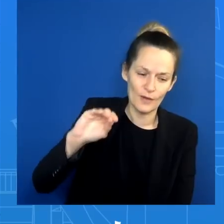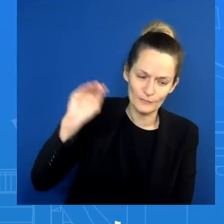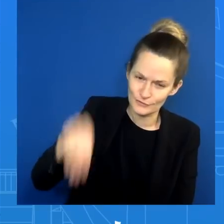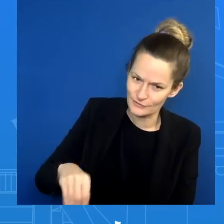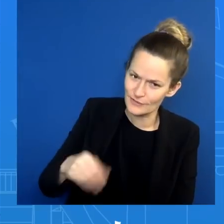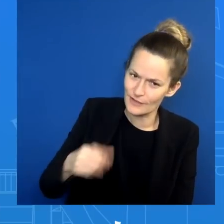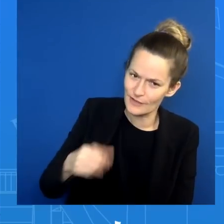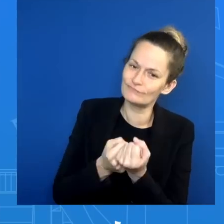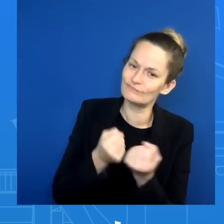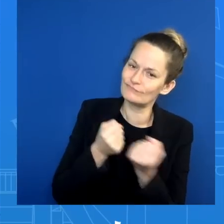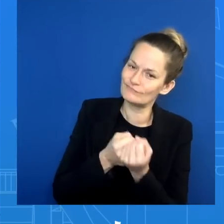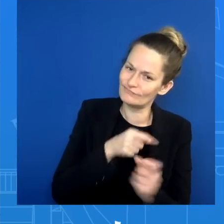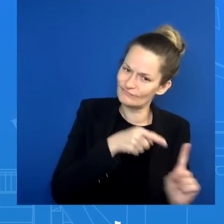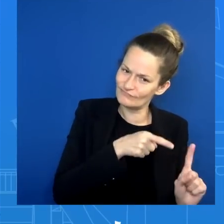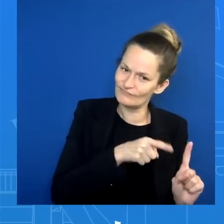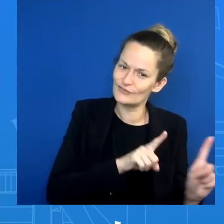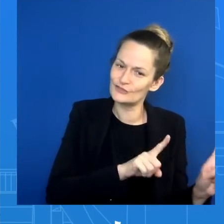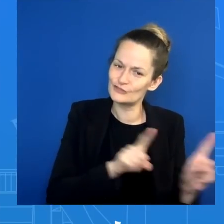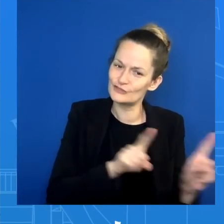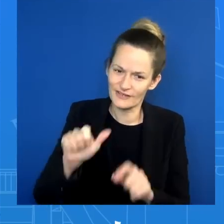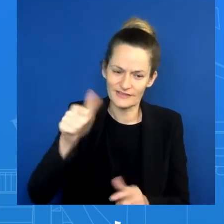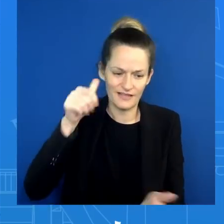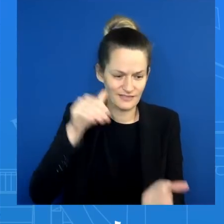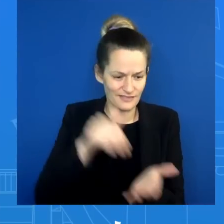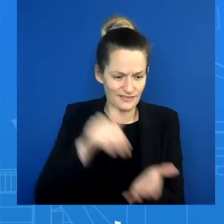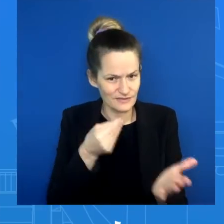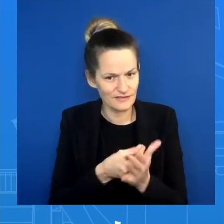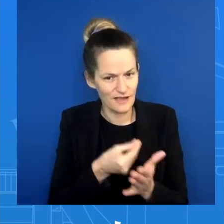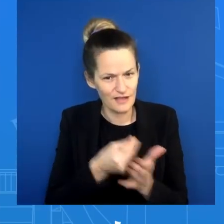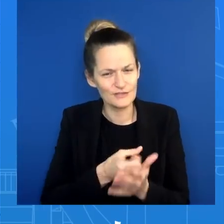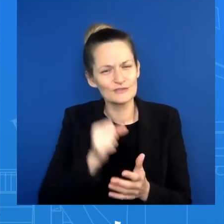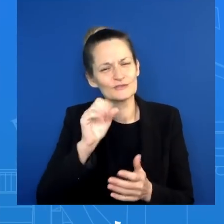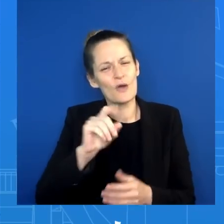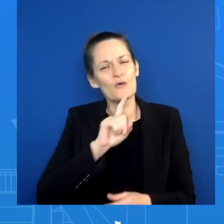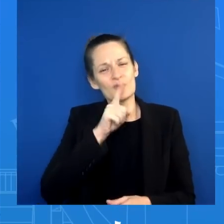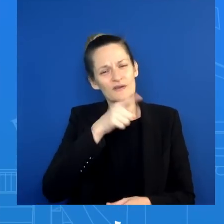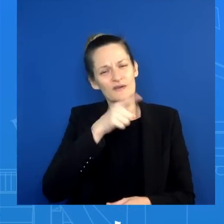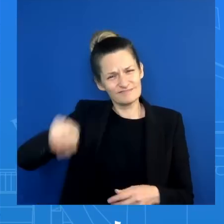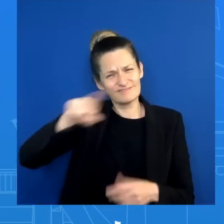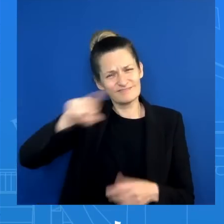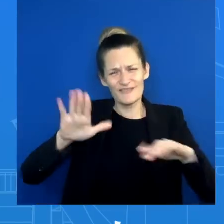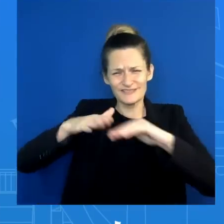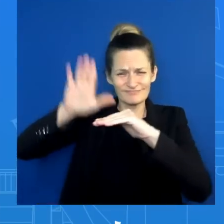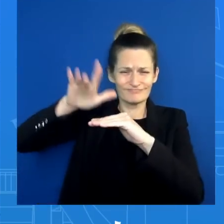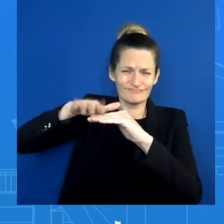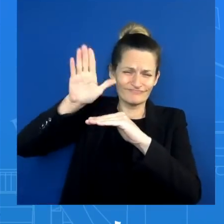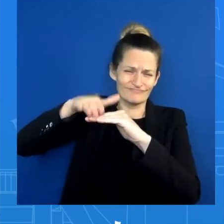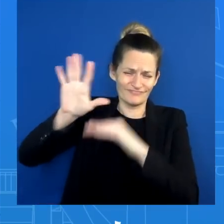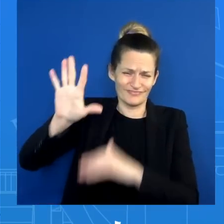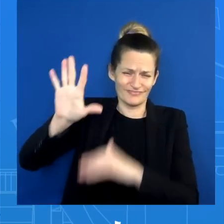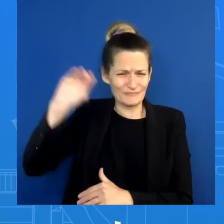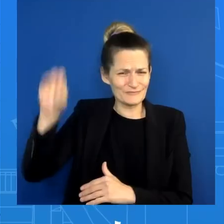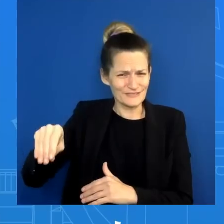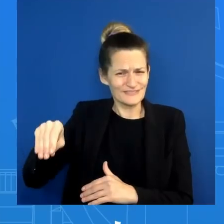targeted approach that you heard from this administration. And I think that matters. I again, I'm not going to get into politics,